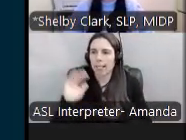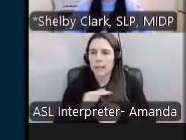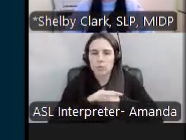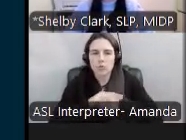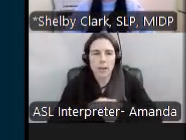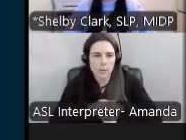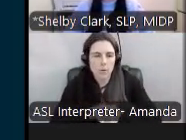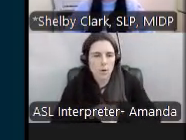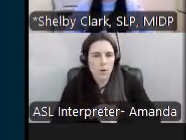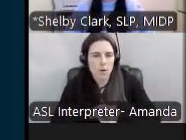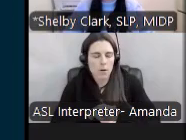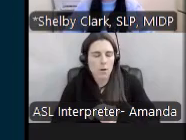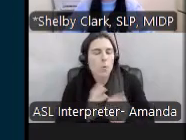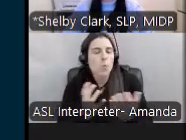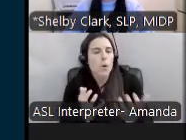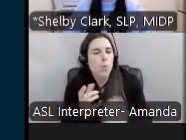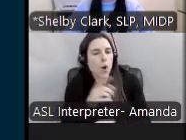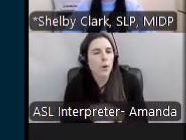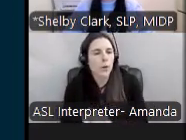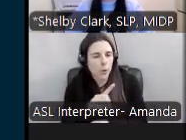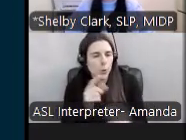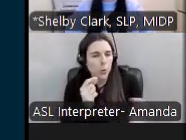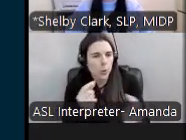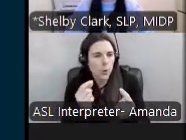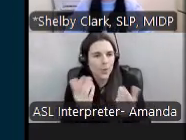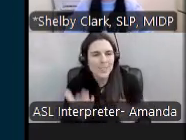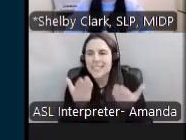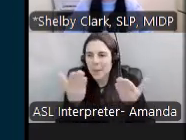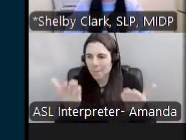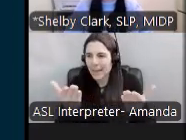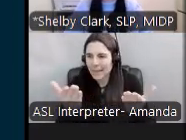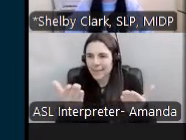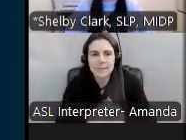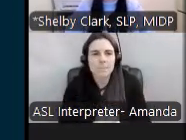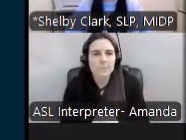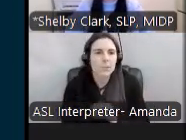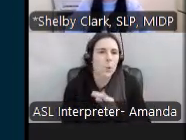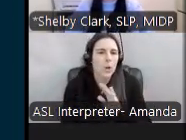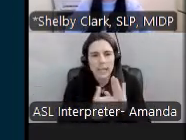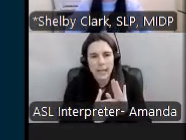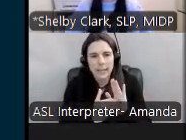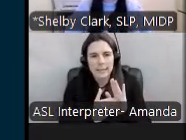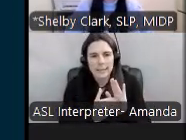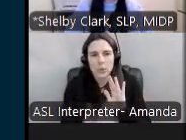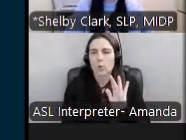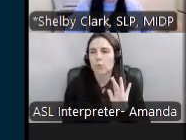would love for you to submit that and so again, just reach out to early echo@aggies.usu.edu